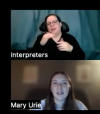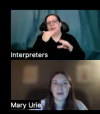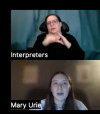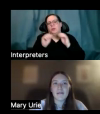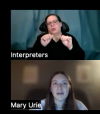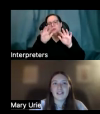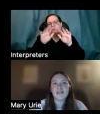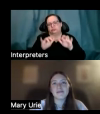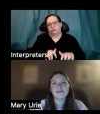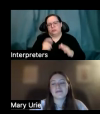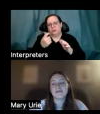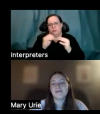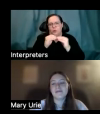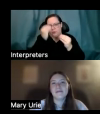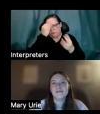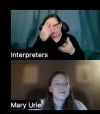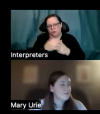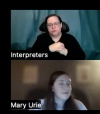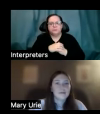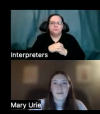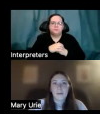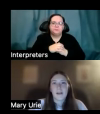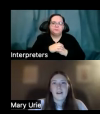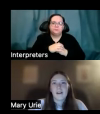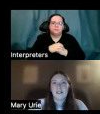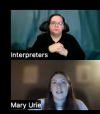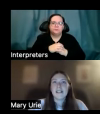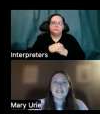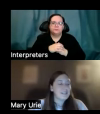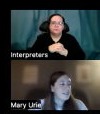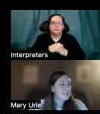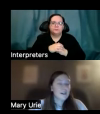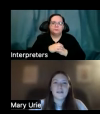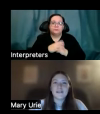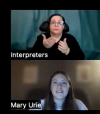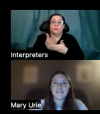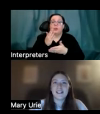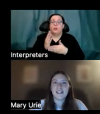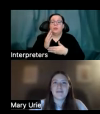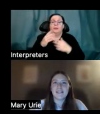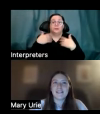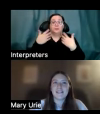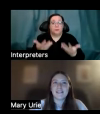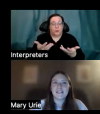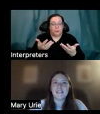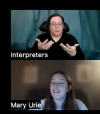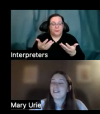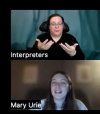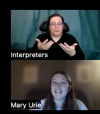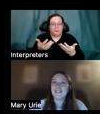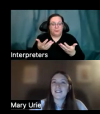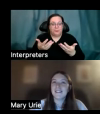little bit more information. All right, so it's your guys's turn